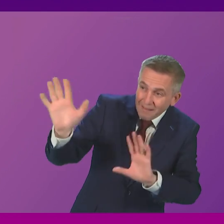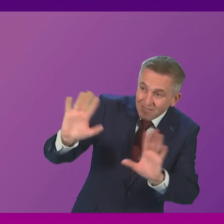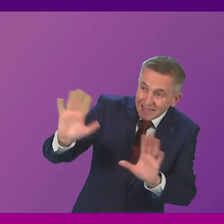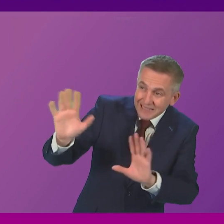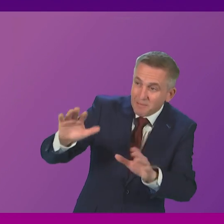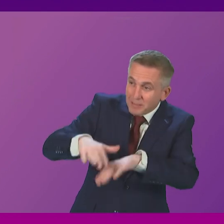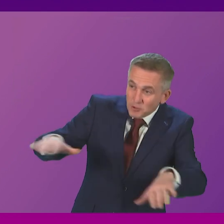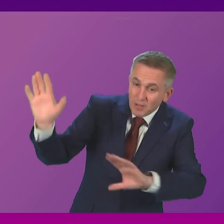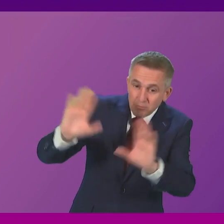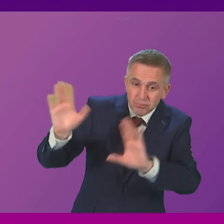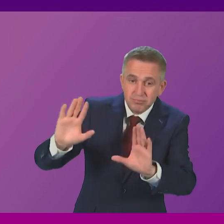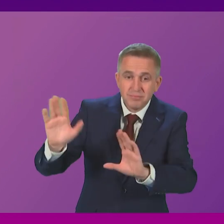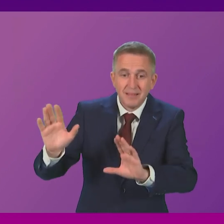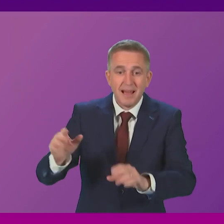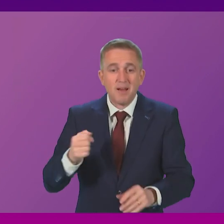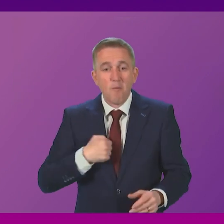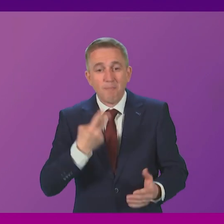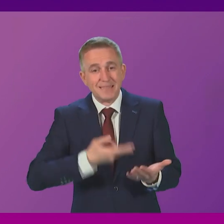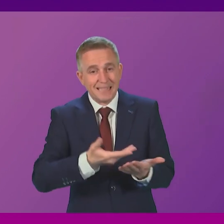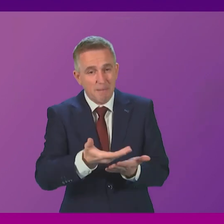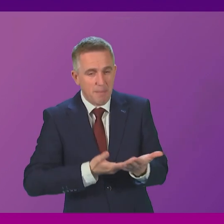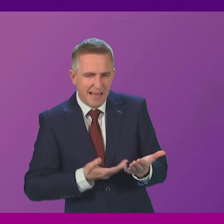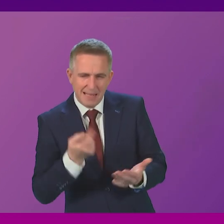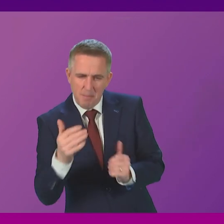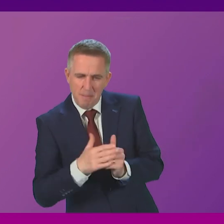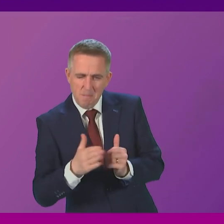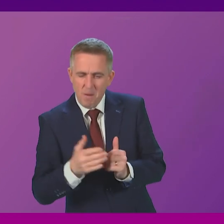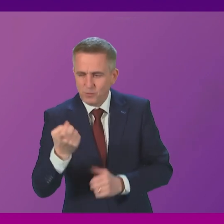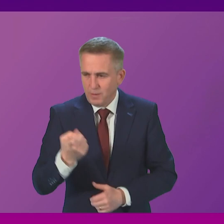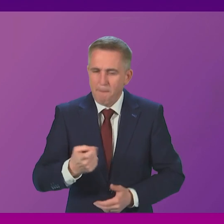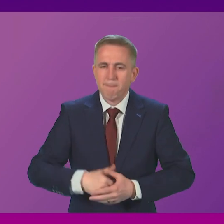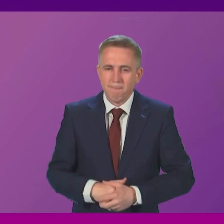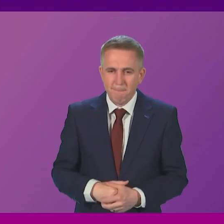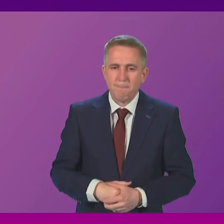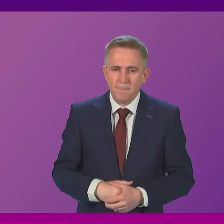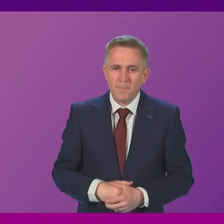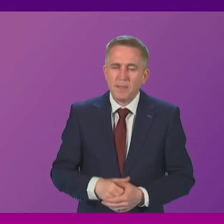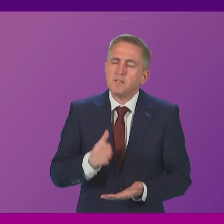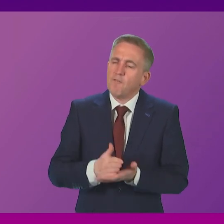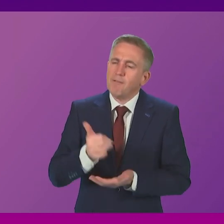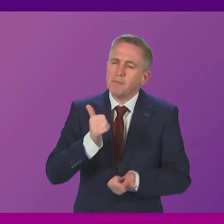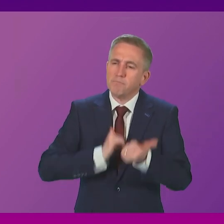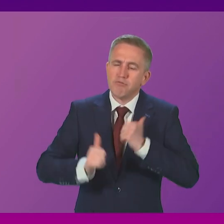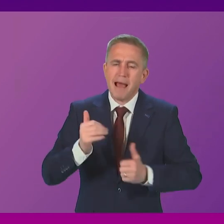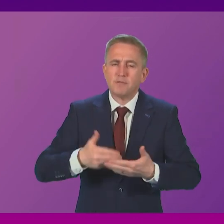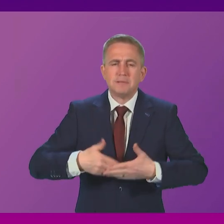am only on my second page, darling; there is a little bit more to come.